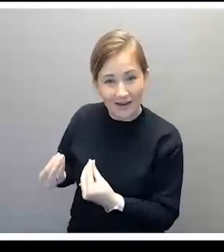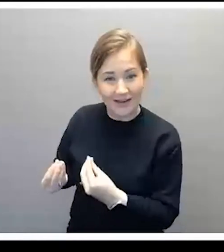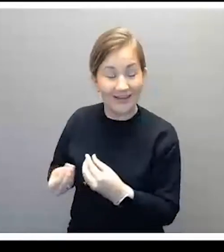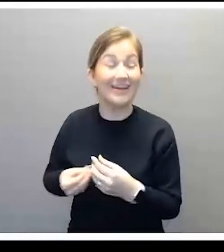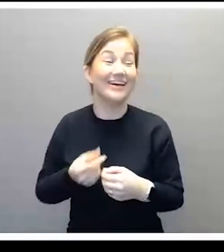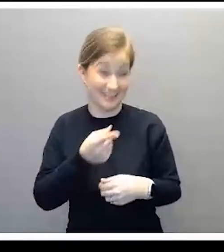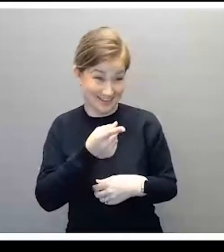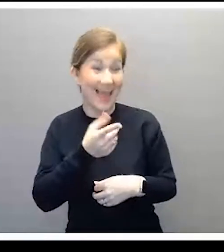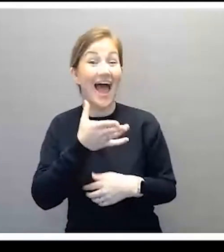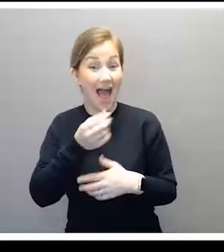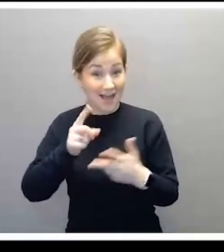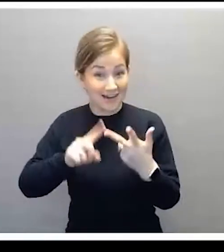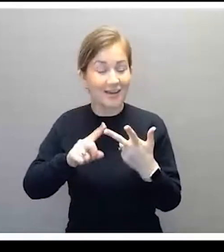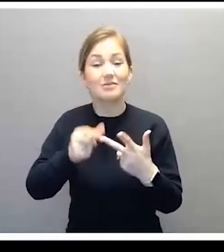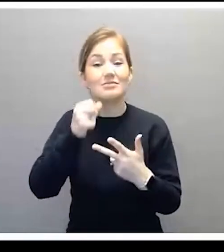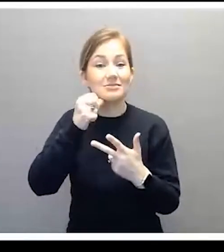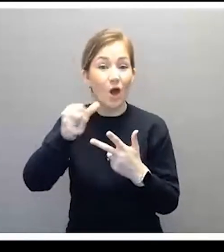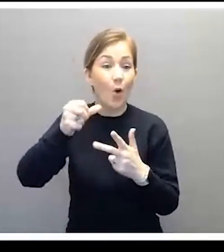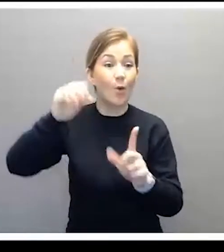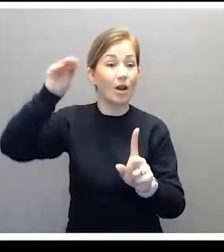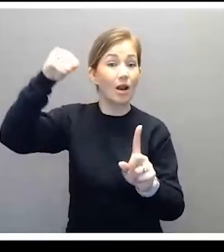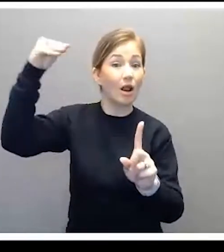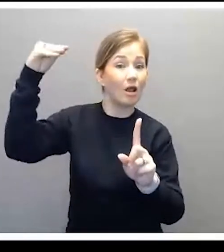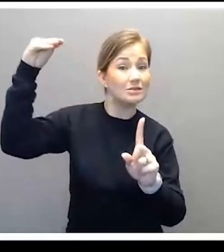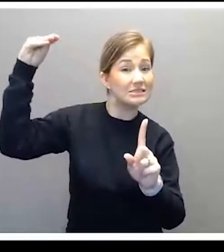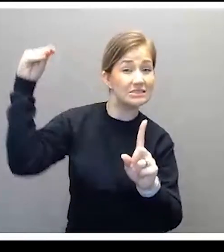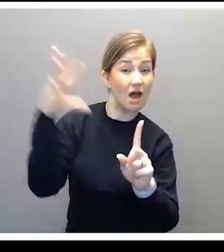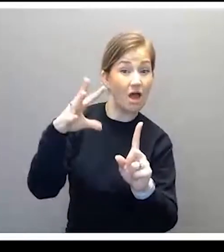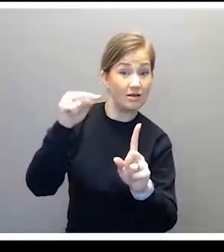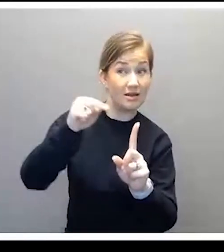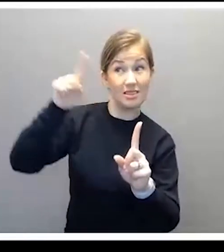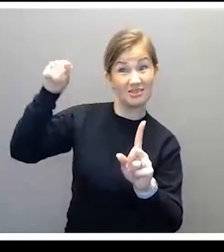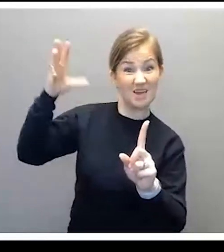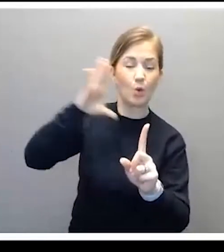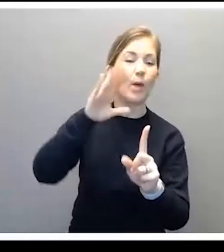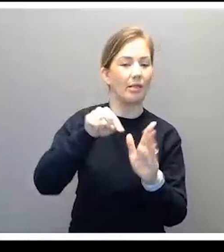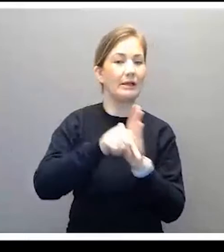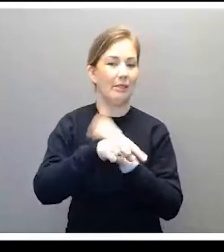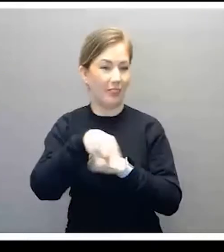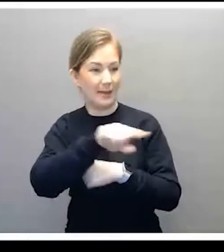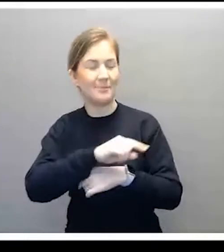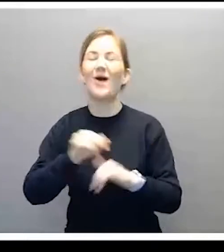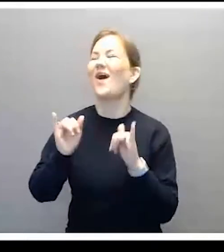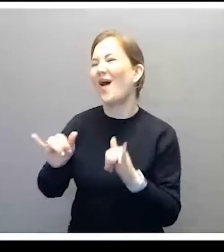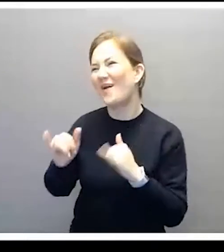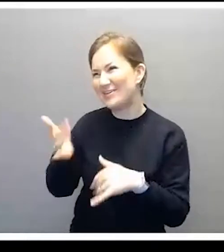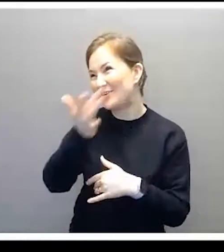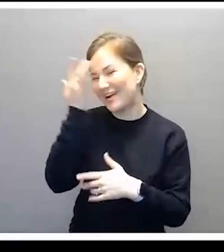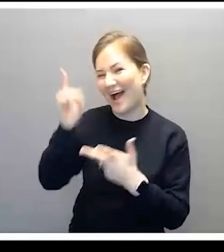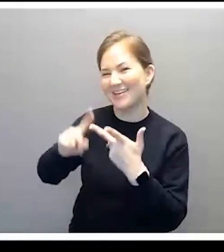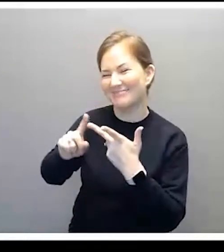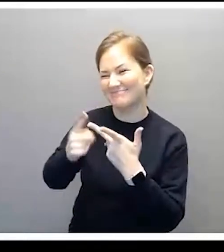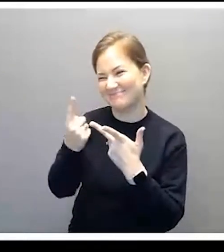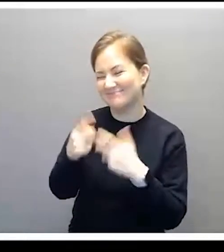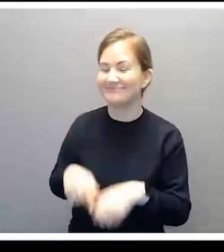Don't feed em after midnight, and don't expose them to sunlight 'cause light kills them. Oh, forgot that one there.